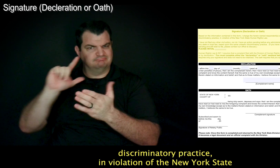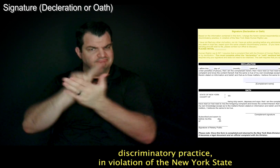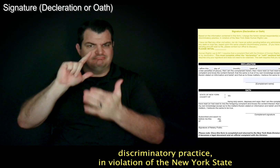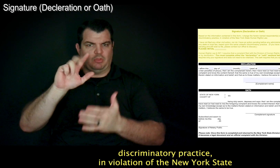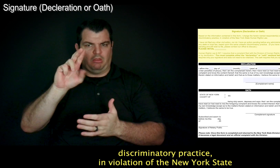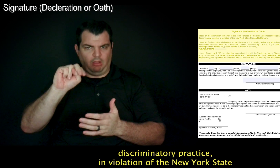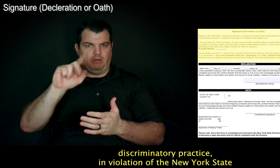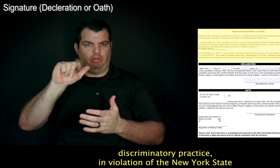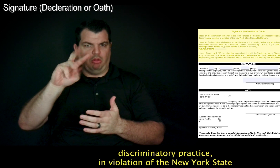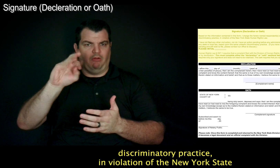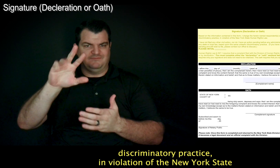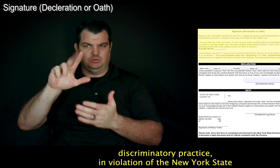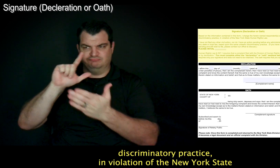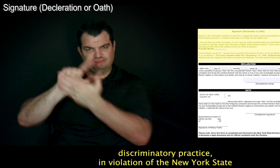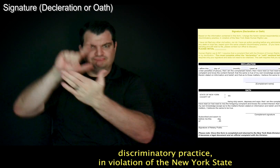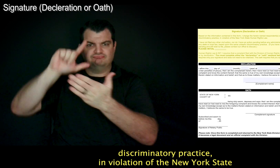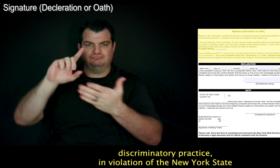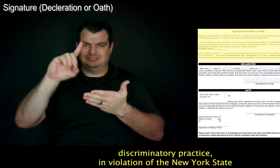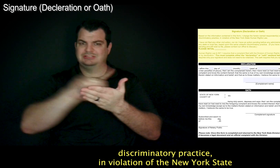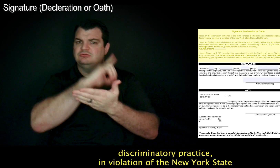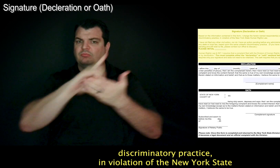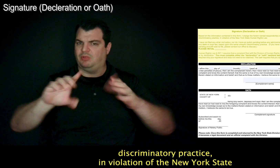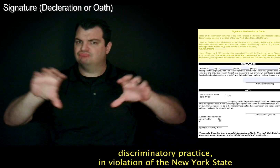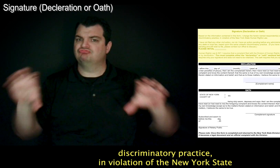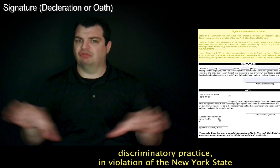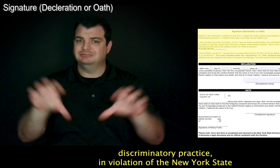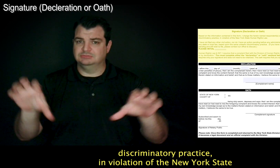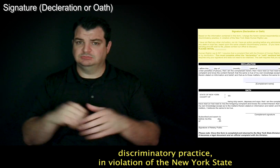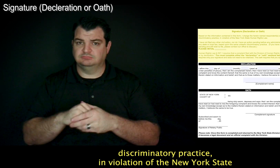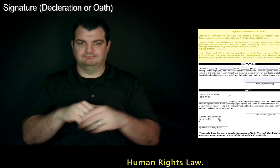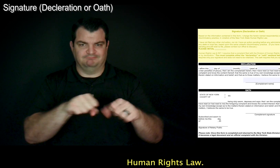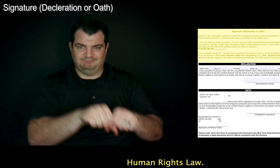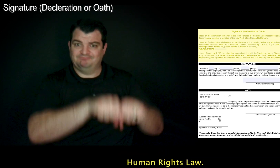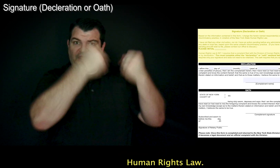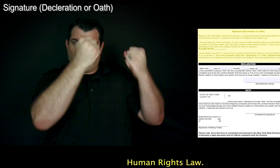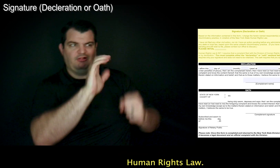discriminatory practice, in violation of the New York State Human Rights Law.